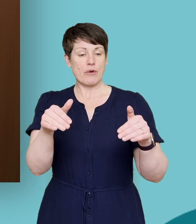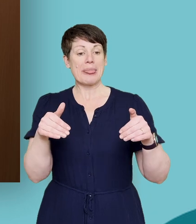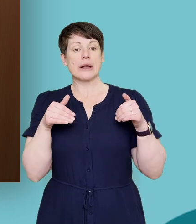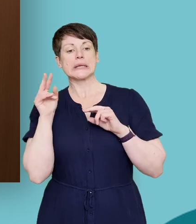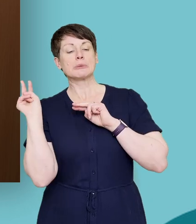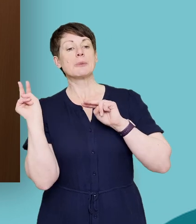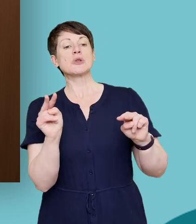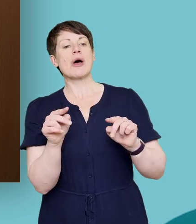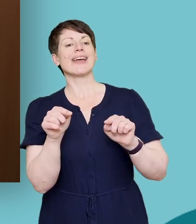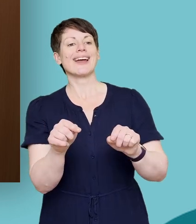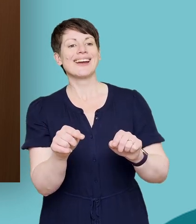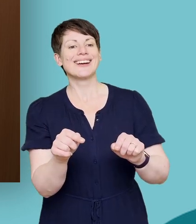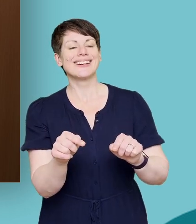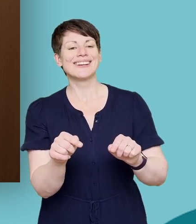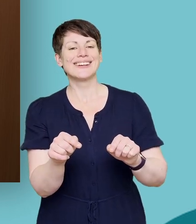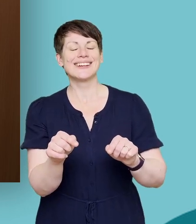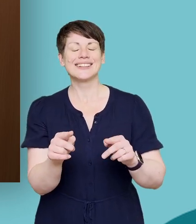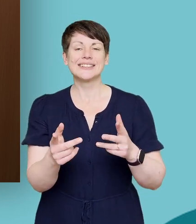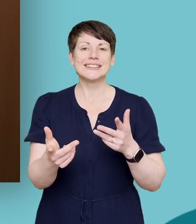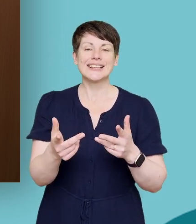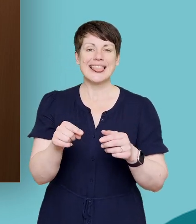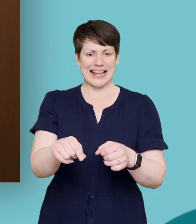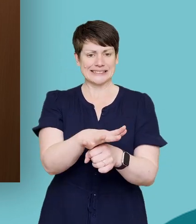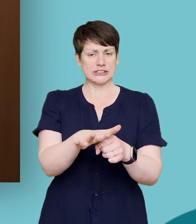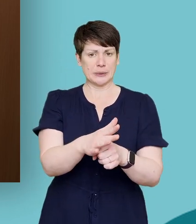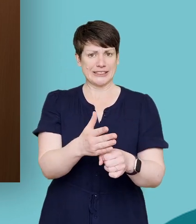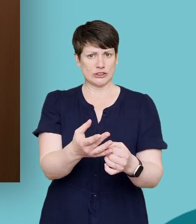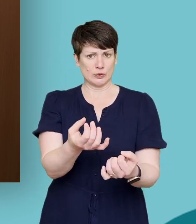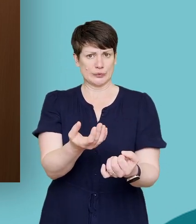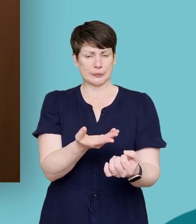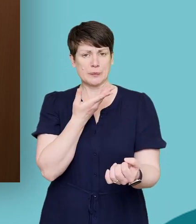that situation of injustice is present there.